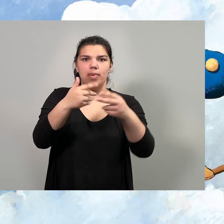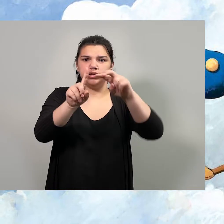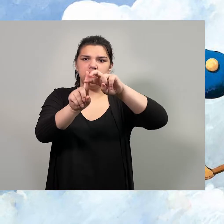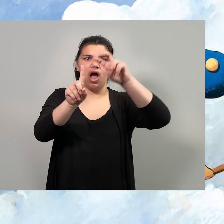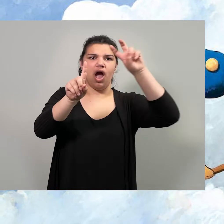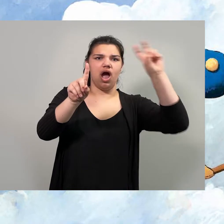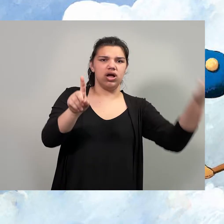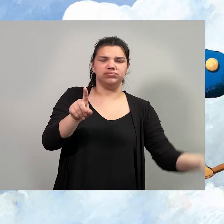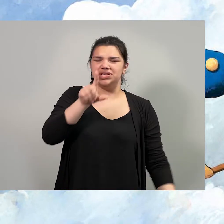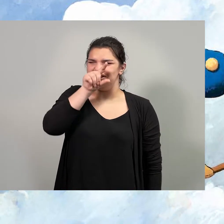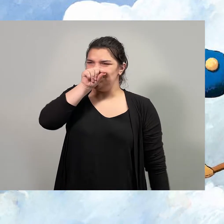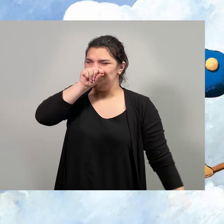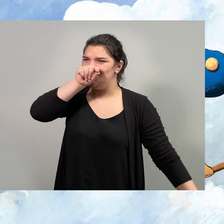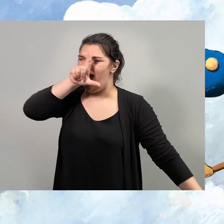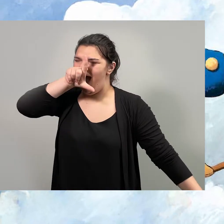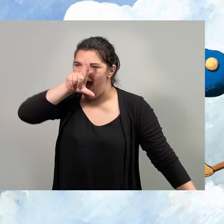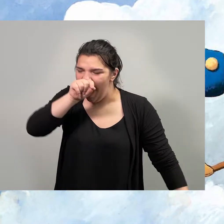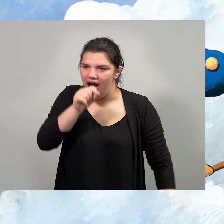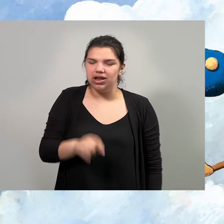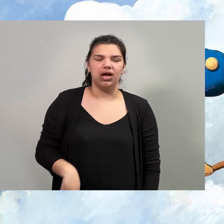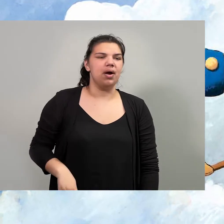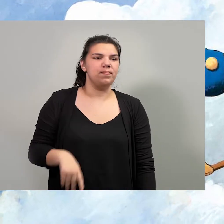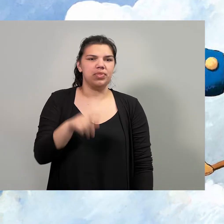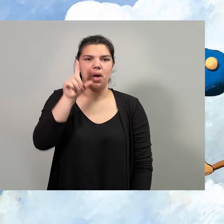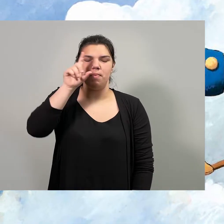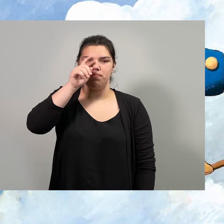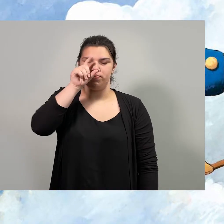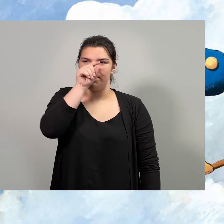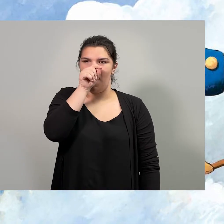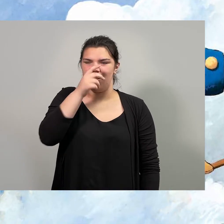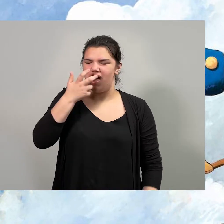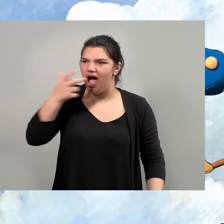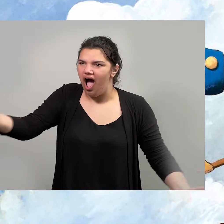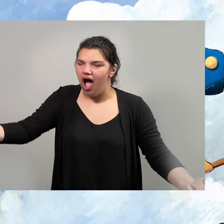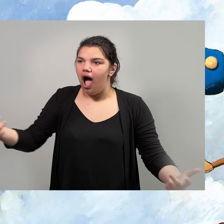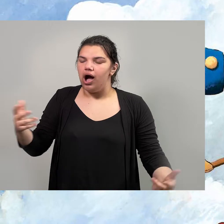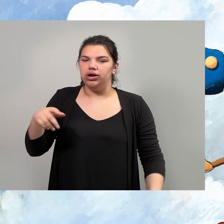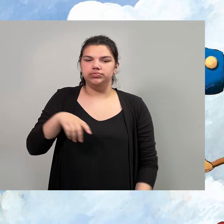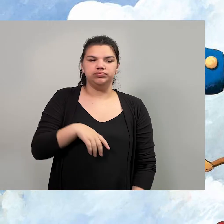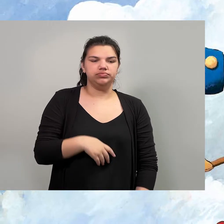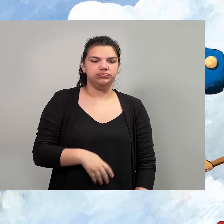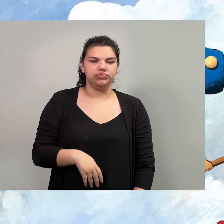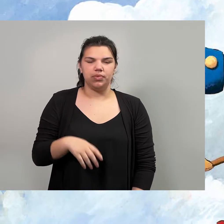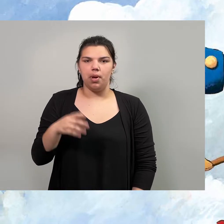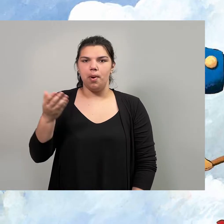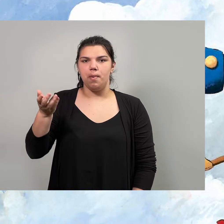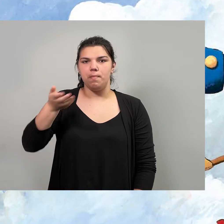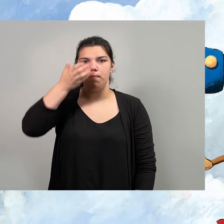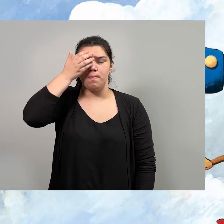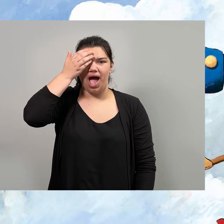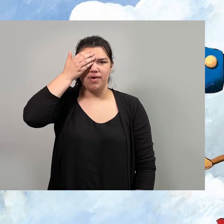Polly nearly fell off his shoulder. "Squawk!" "sshhhhh," said the terrible horrible smelly pirate.